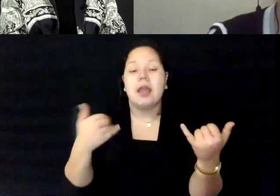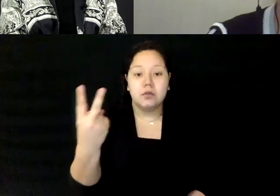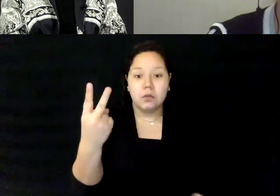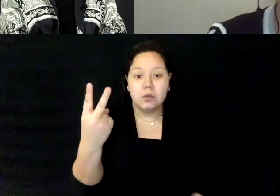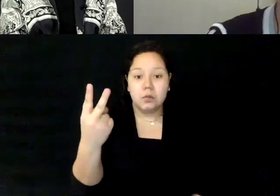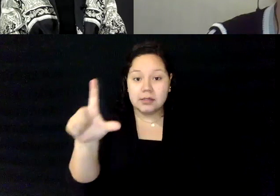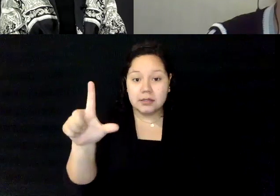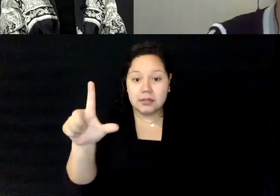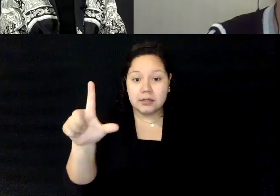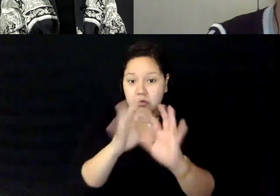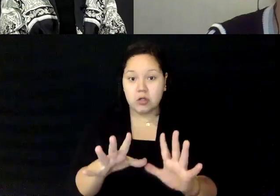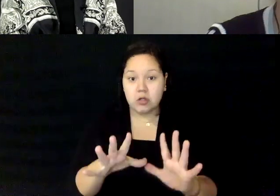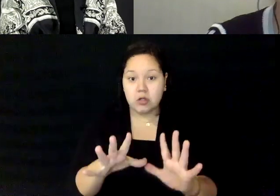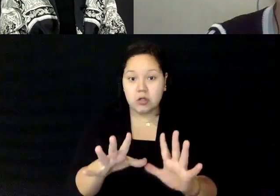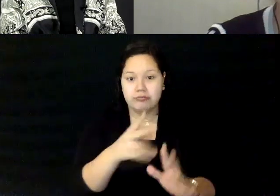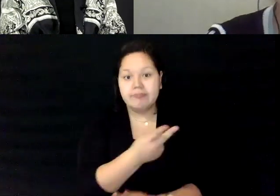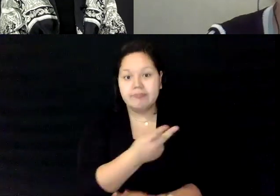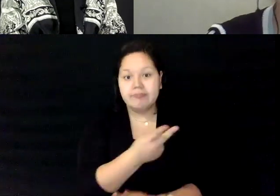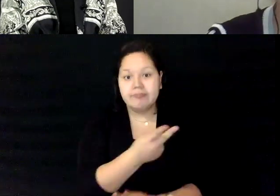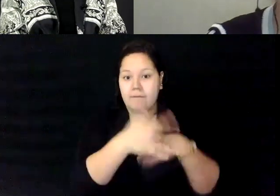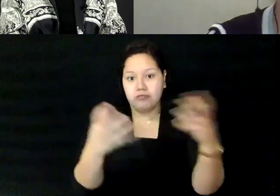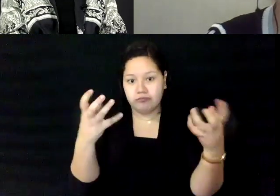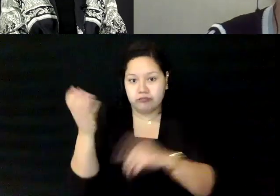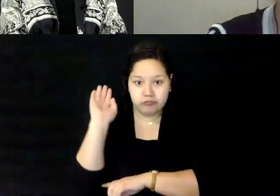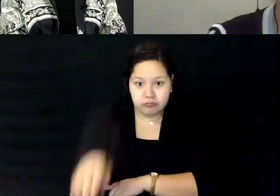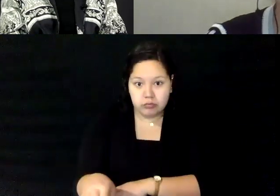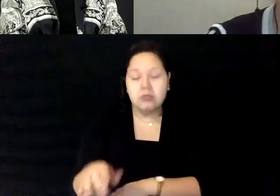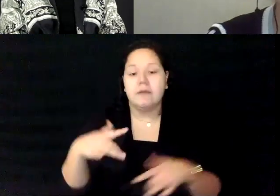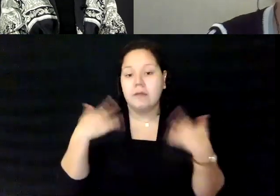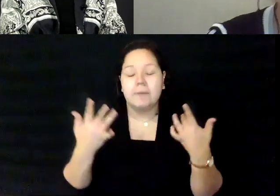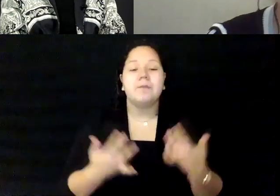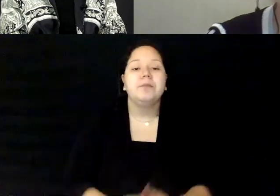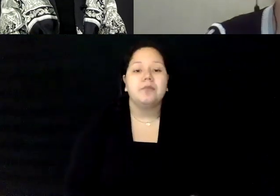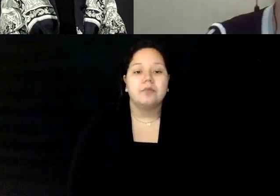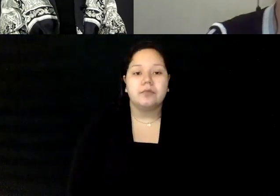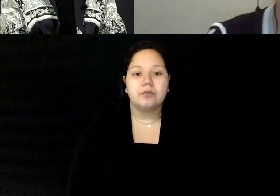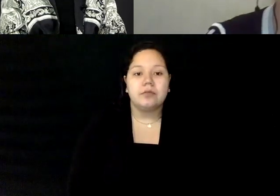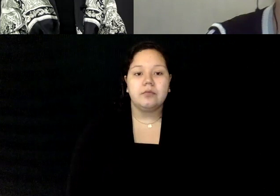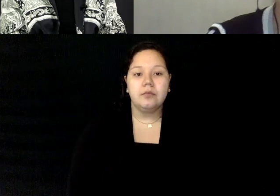we do have two ASL interpreters who's going to be available throughout the event. During the talk,